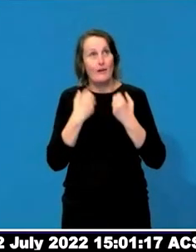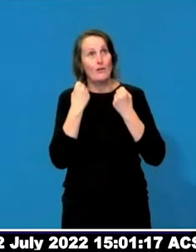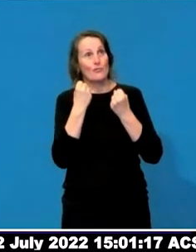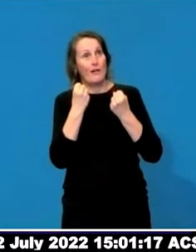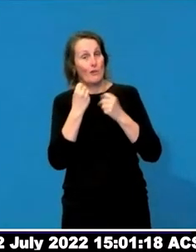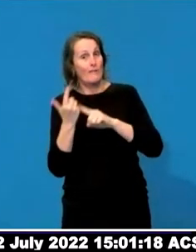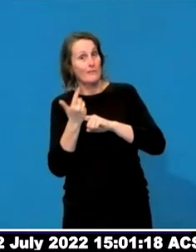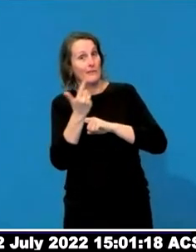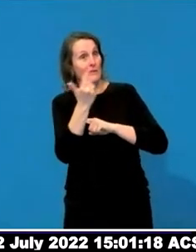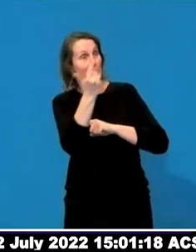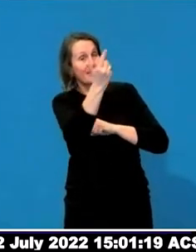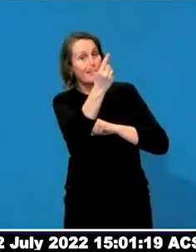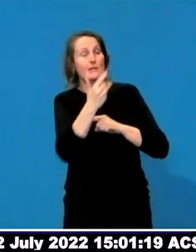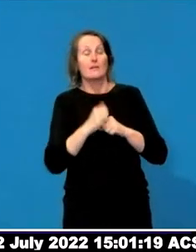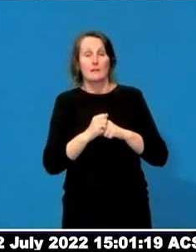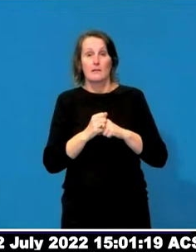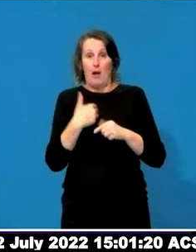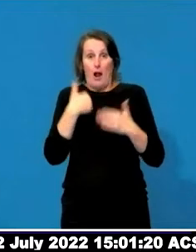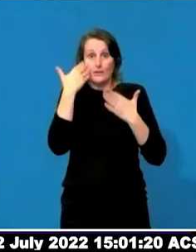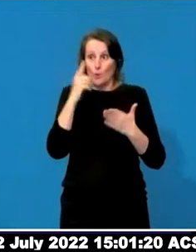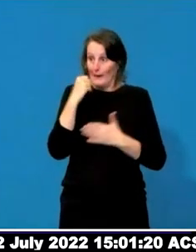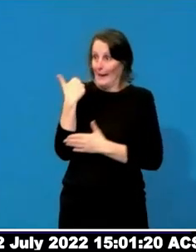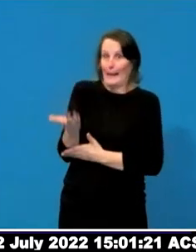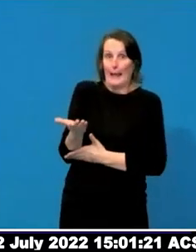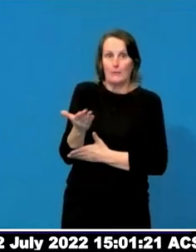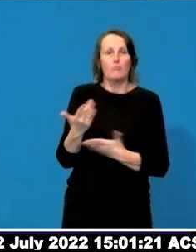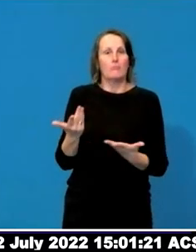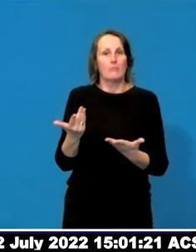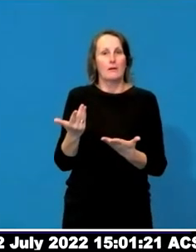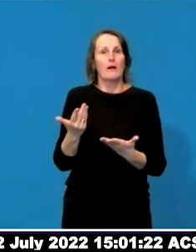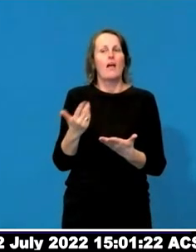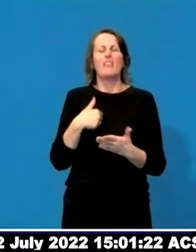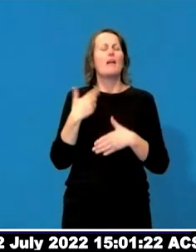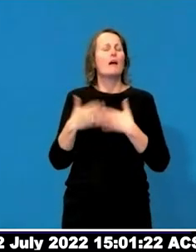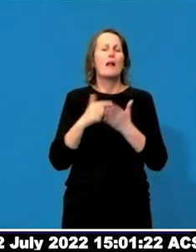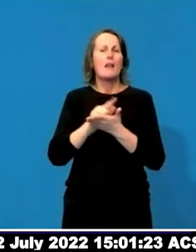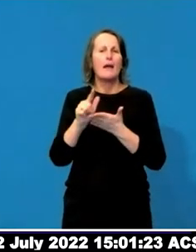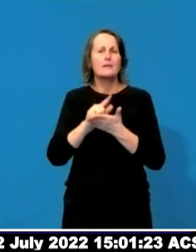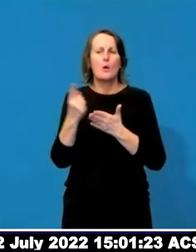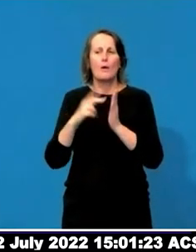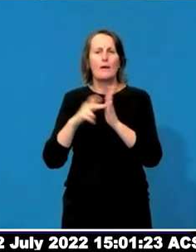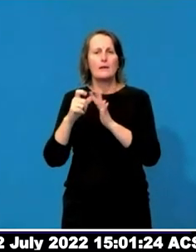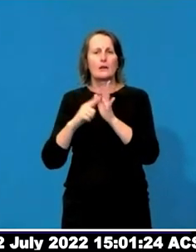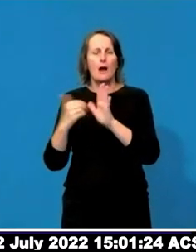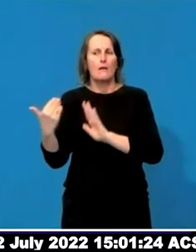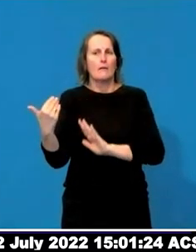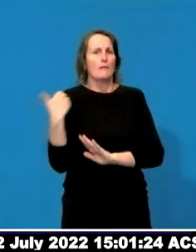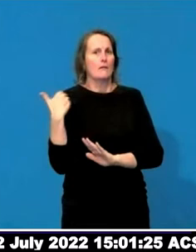until one of them turned up at my office because they needed my assistance with something and was using that as, I guess, bait to get me to sit